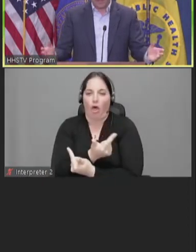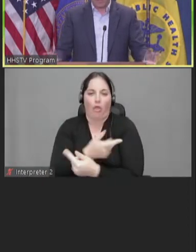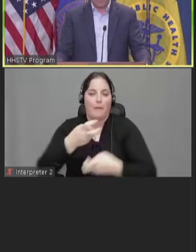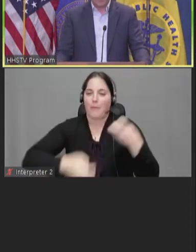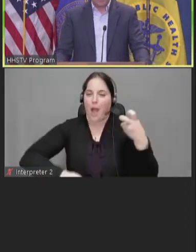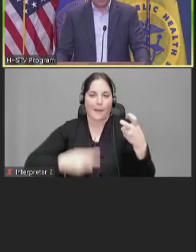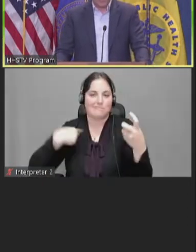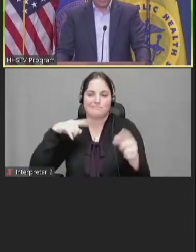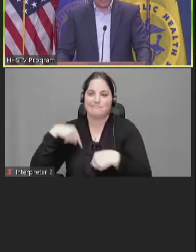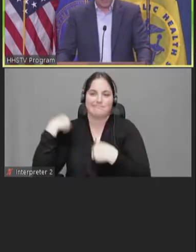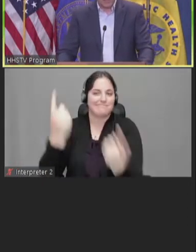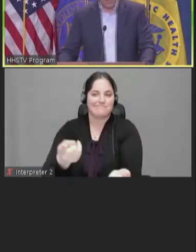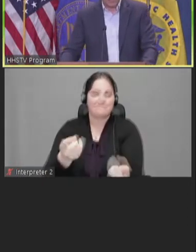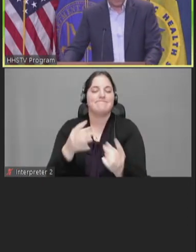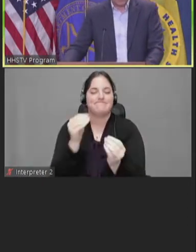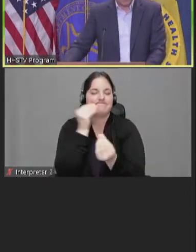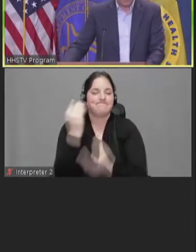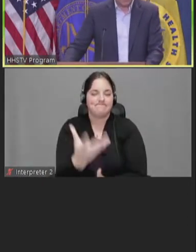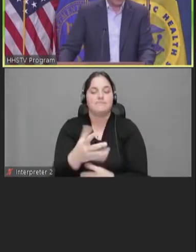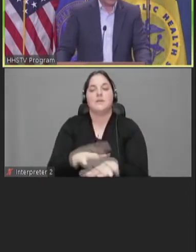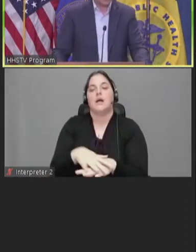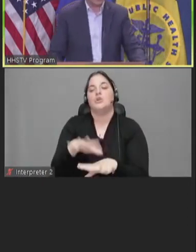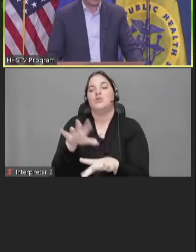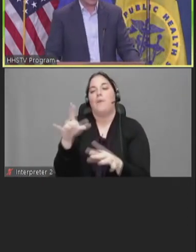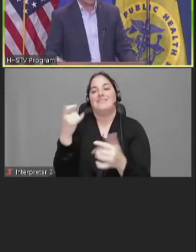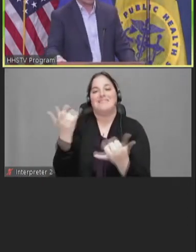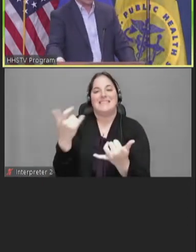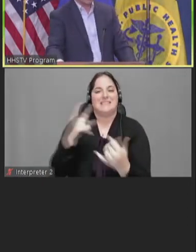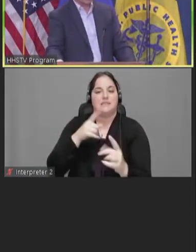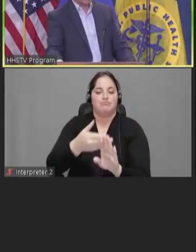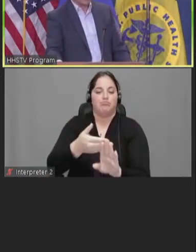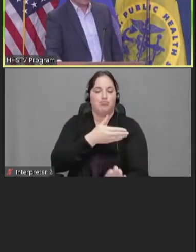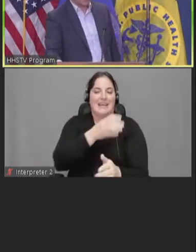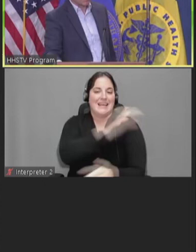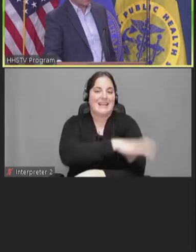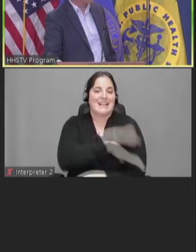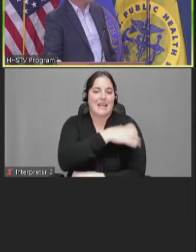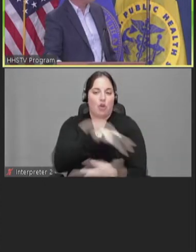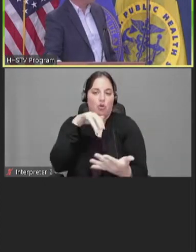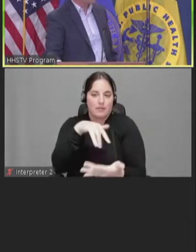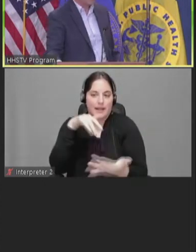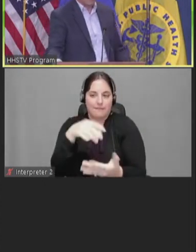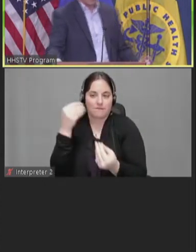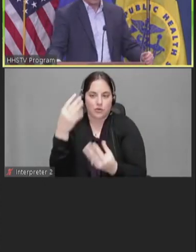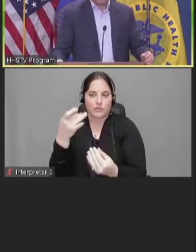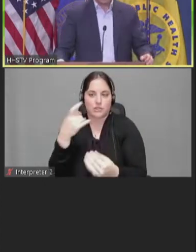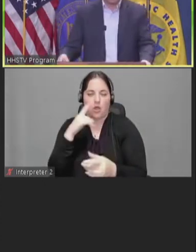So for instance, this is preclinical data and non-human primate model on the lower left, where a